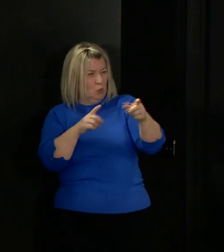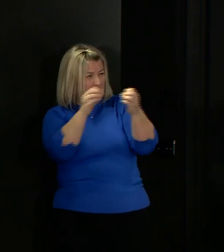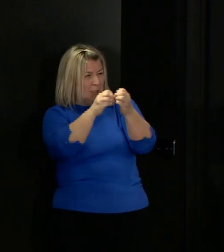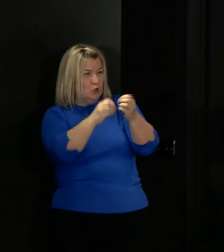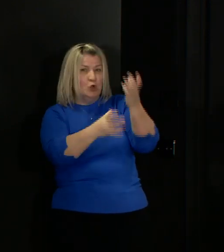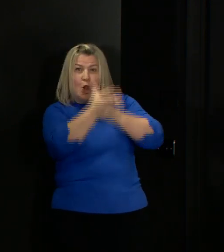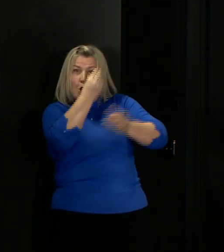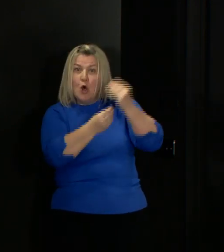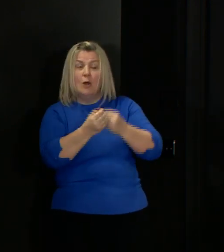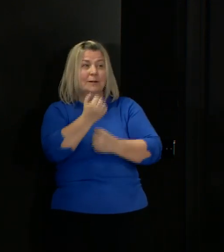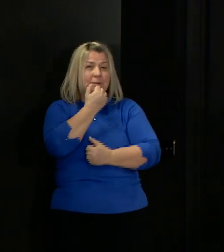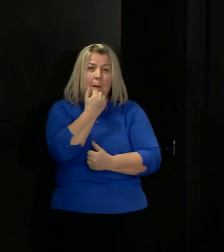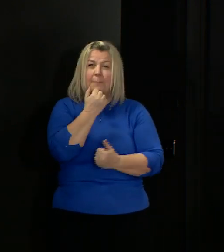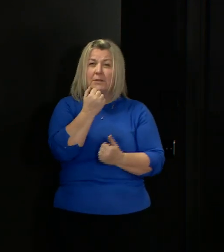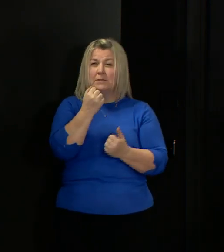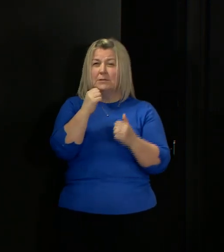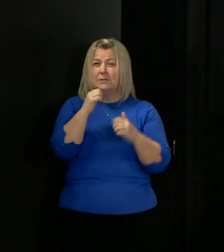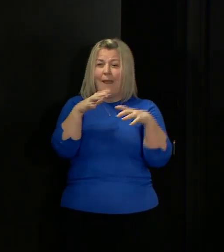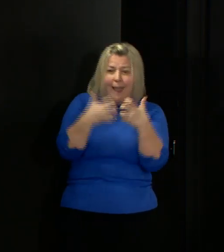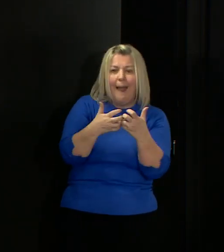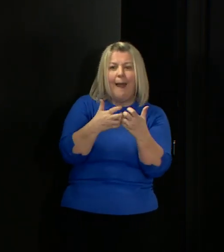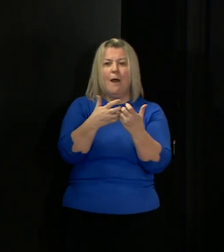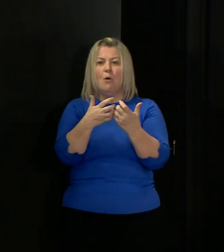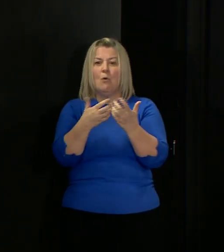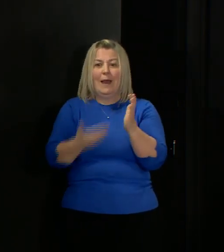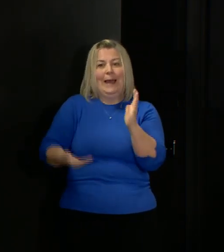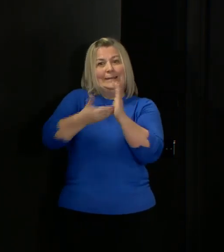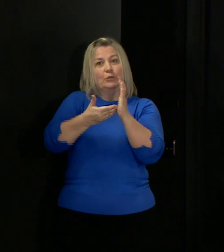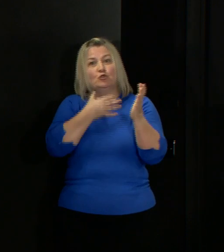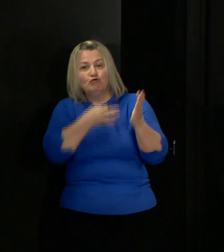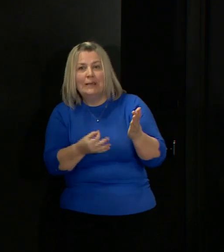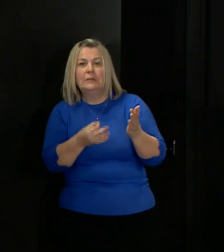factors which we people are additional risk for covert nineteen and actually